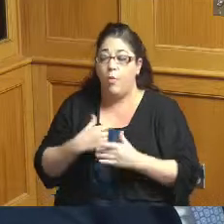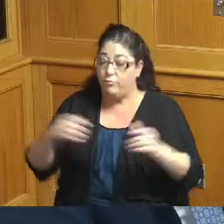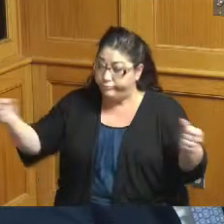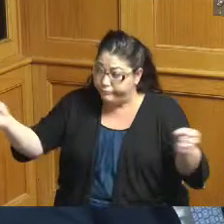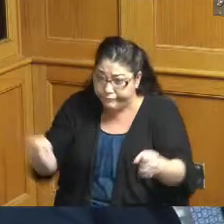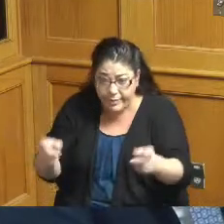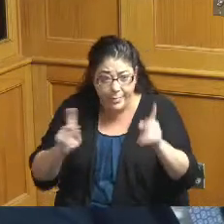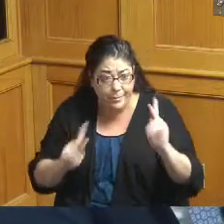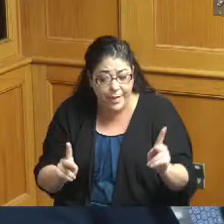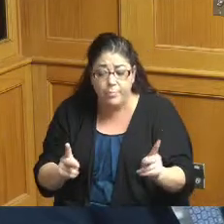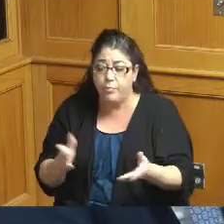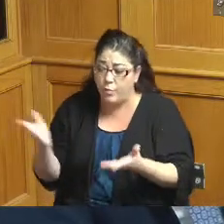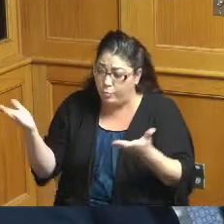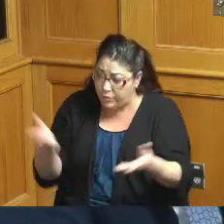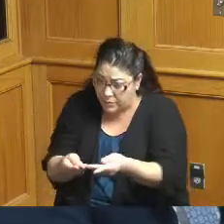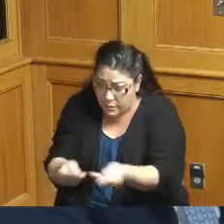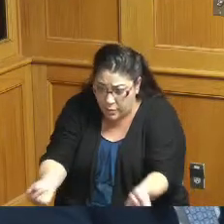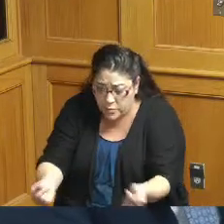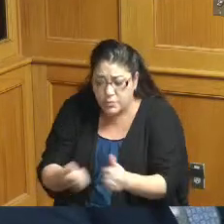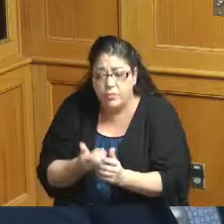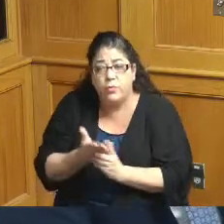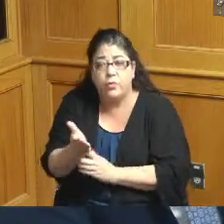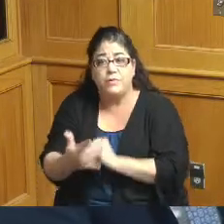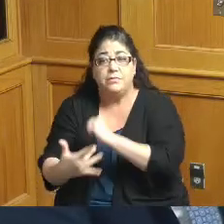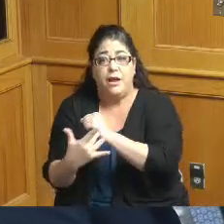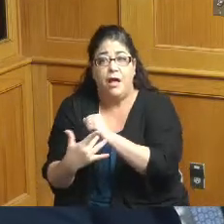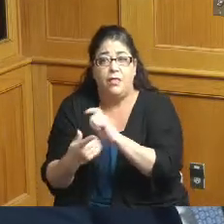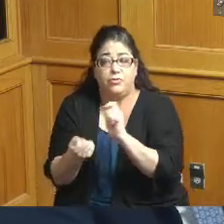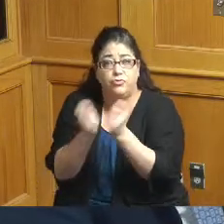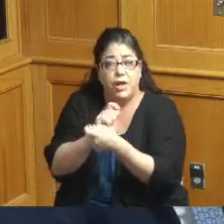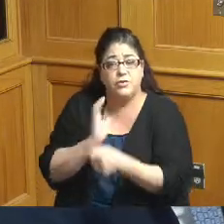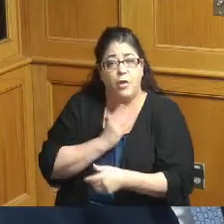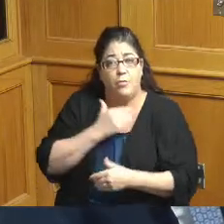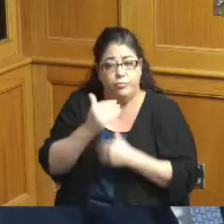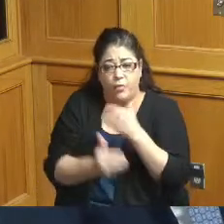that is through technology or adjustments to our processes is critical for their success